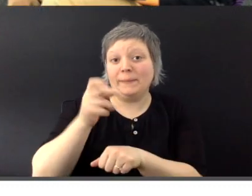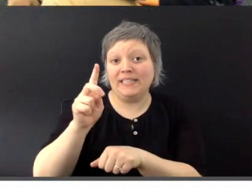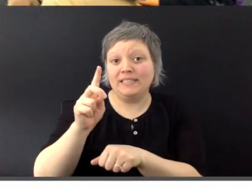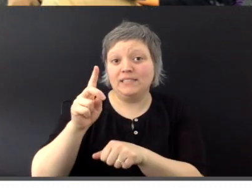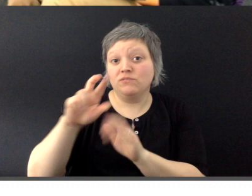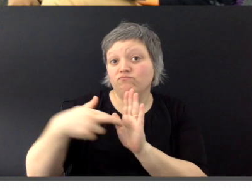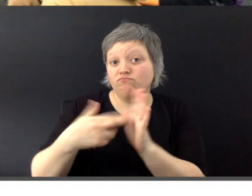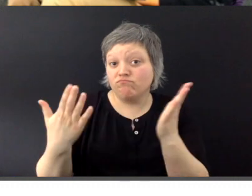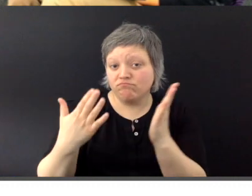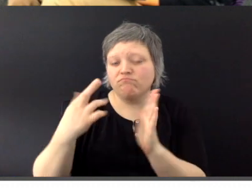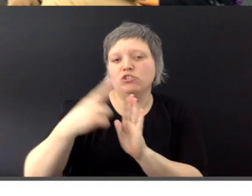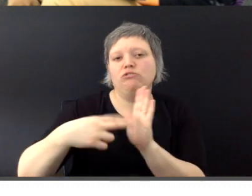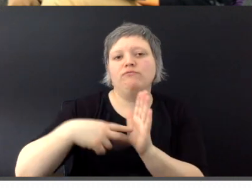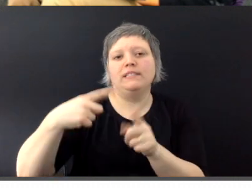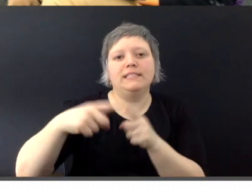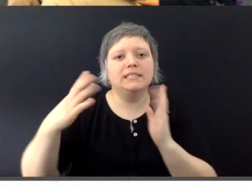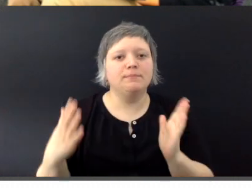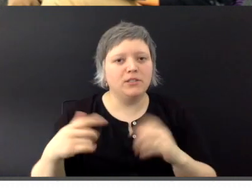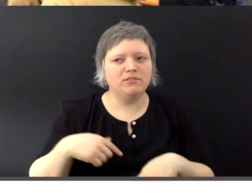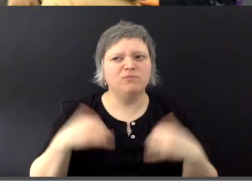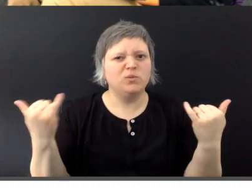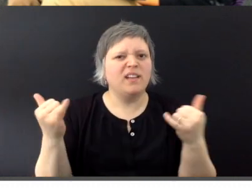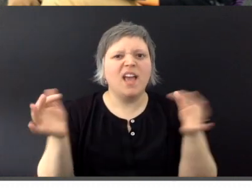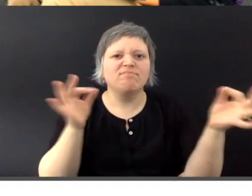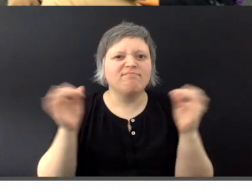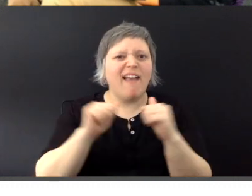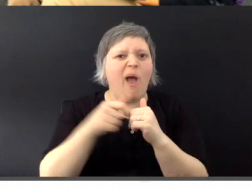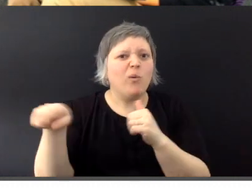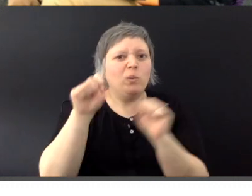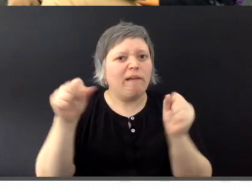Today we're going to go over some quick tips for supporting literacy at home.